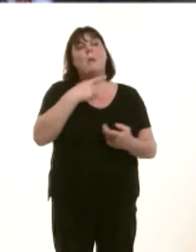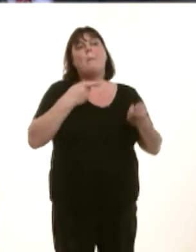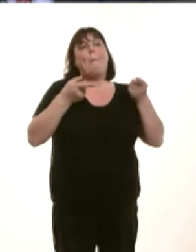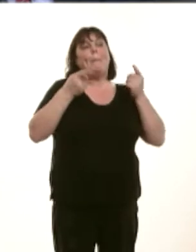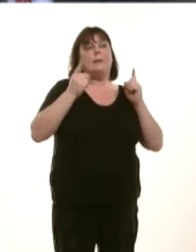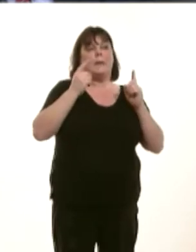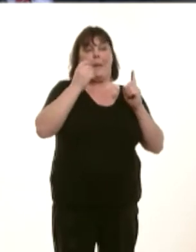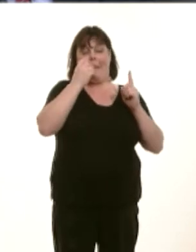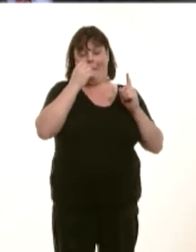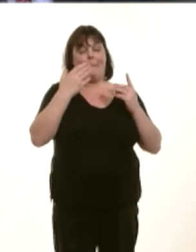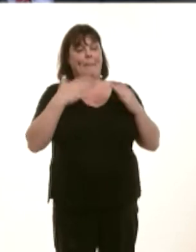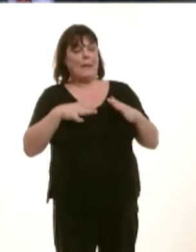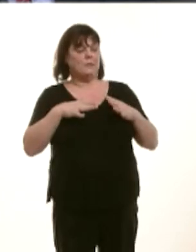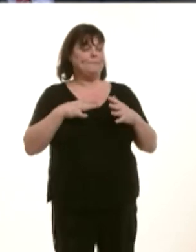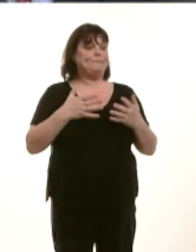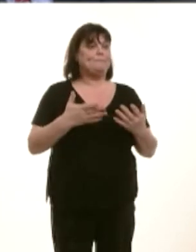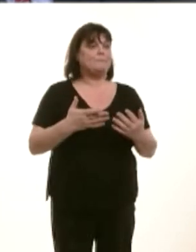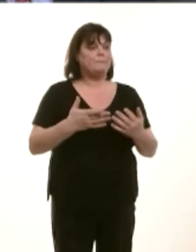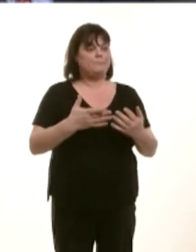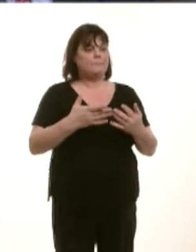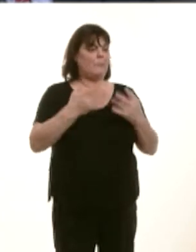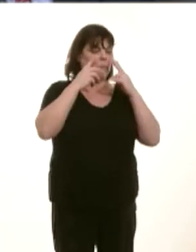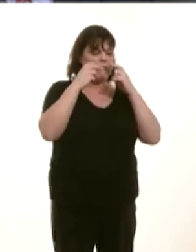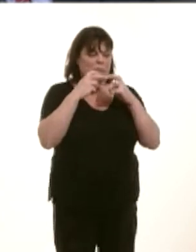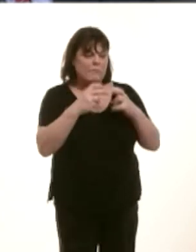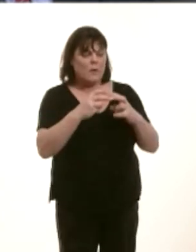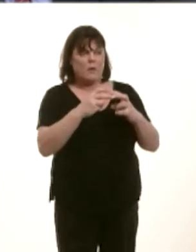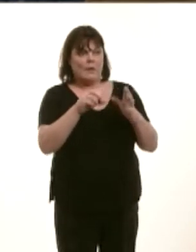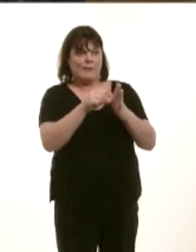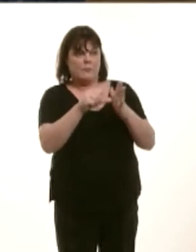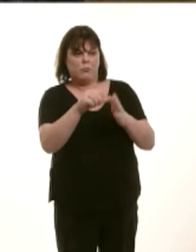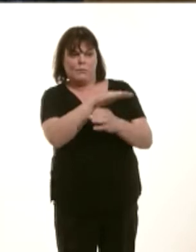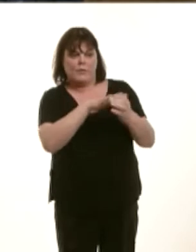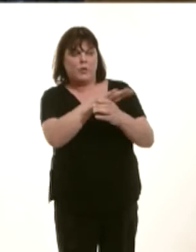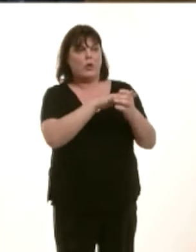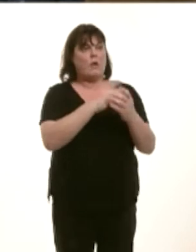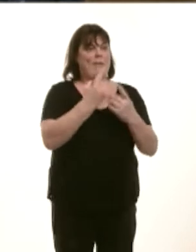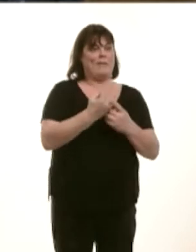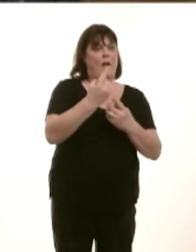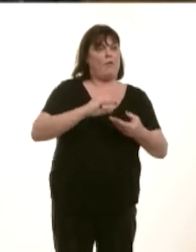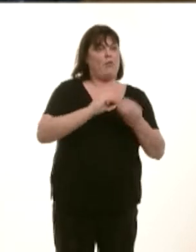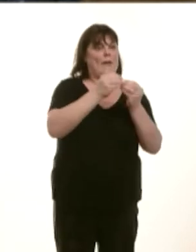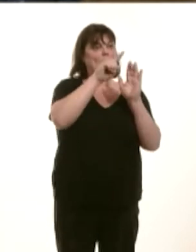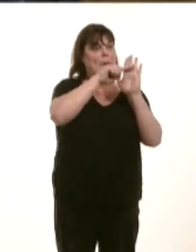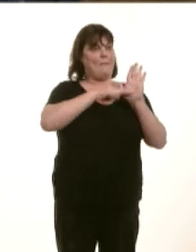a leading role in this. She made a written statement and, of course, she has met with